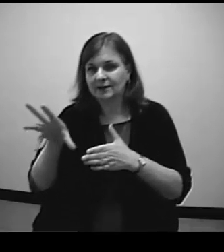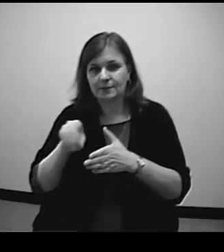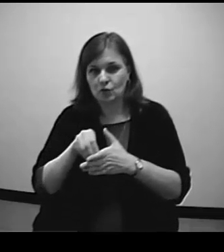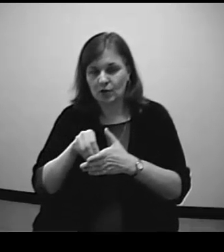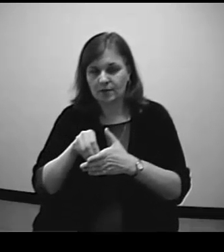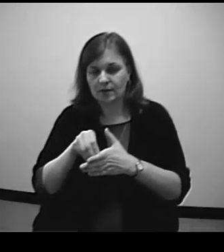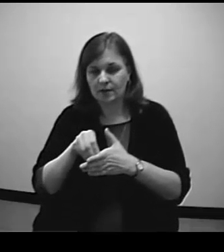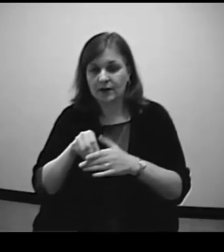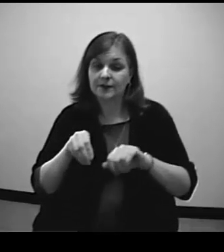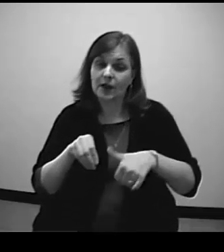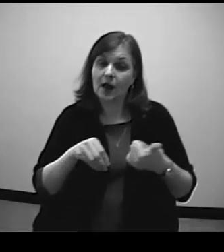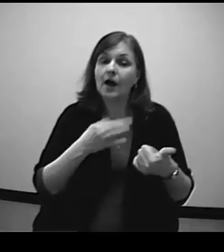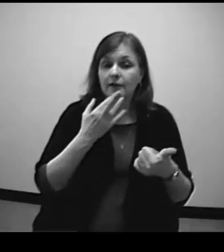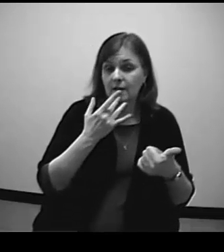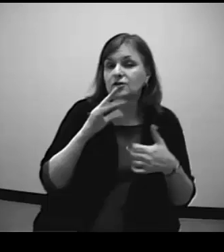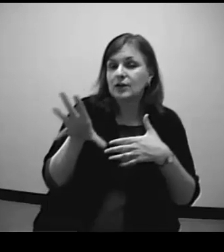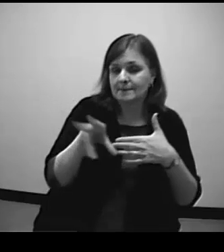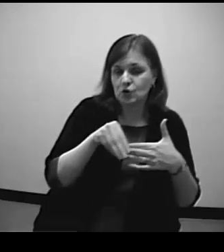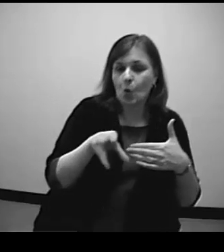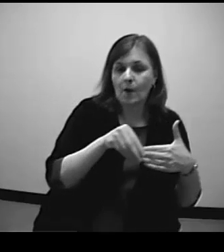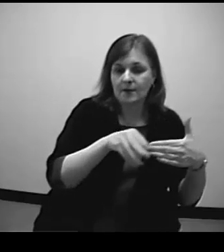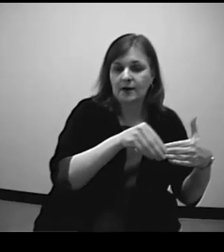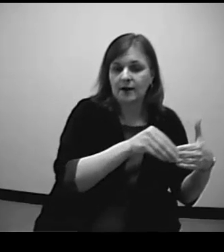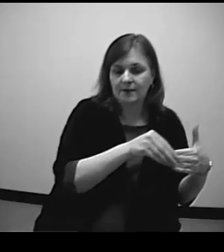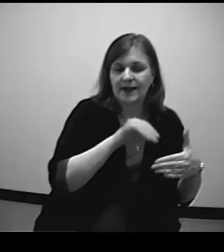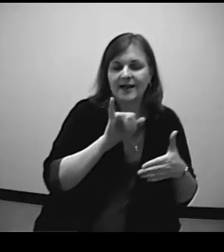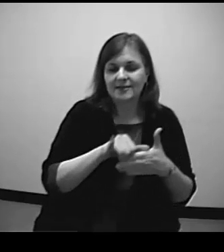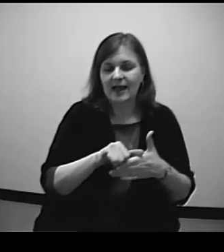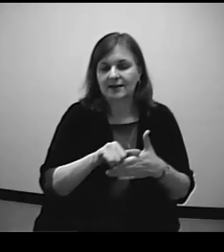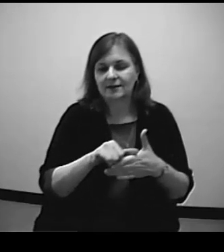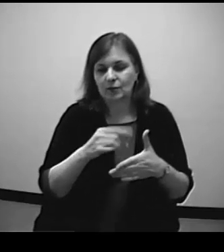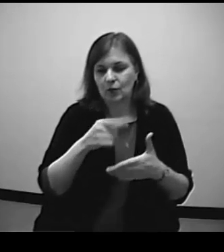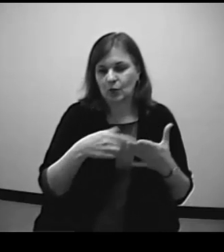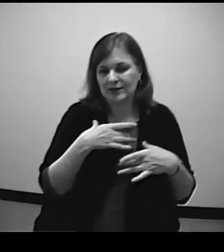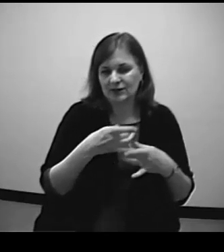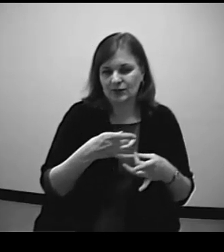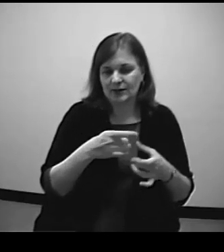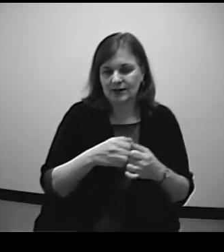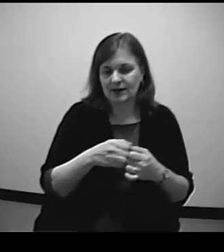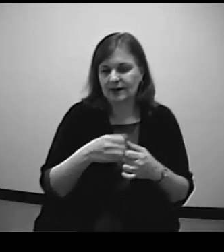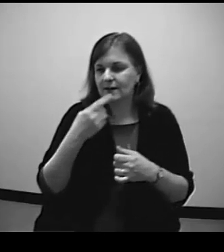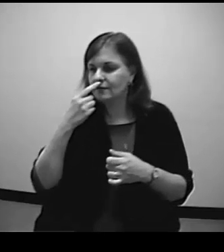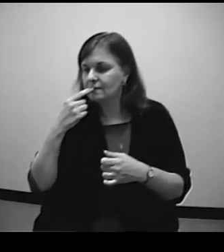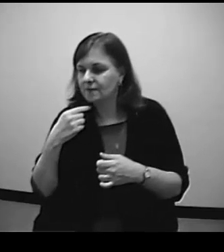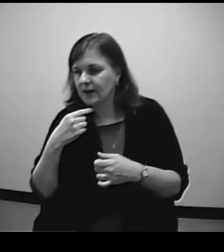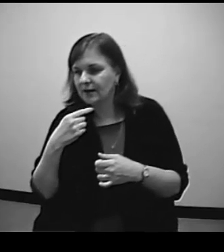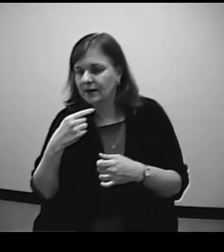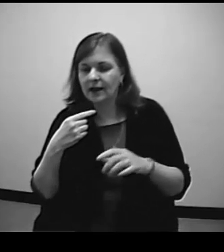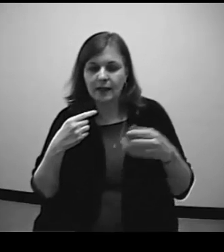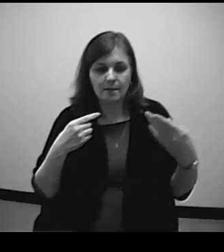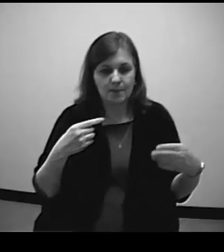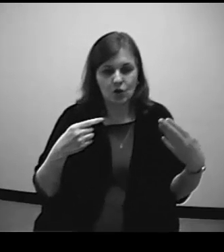so when we absorb all of the other colors that's what we're interested in the red and green in particular